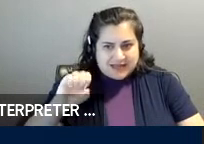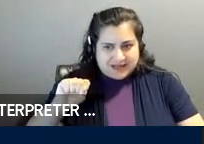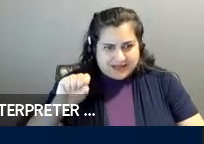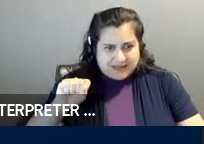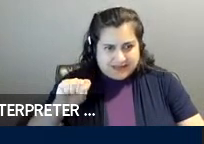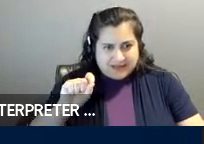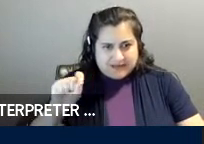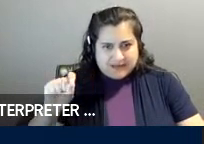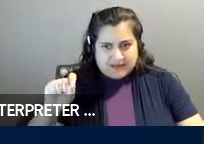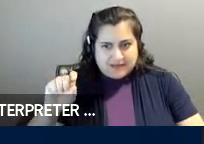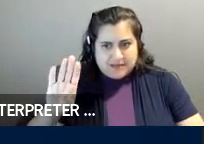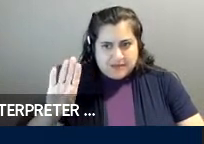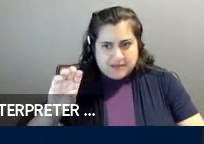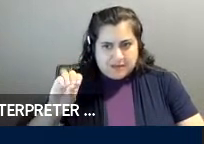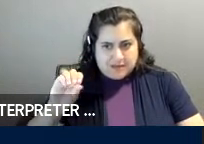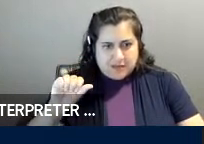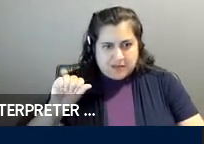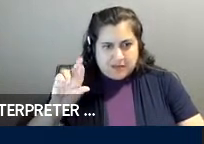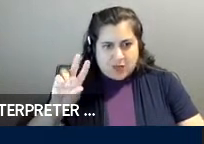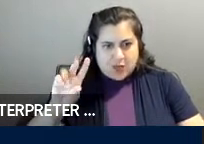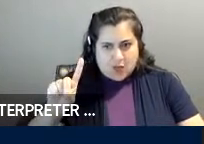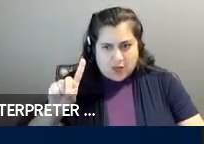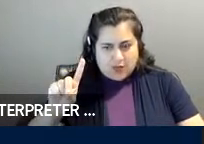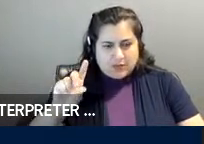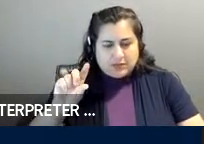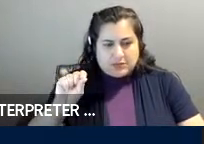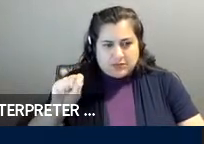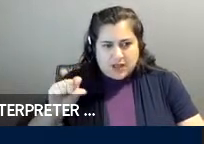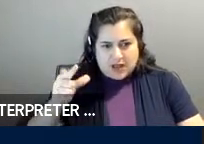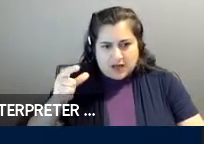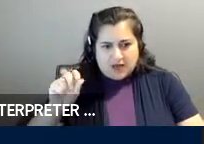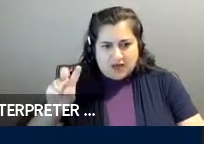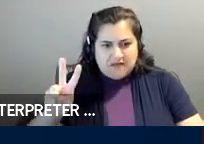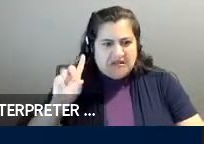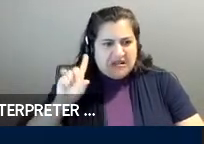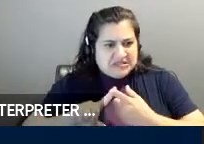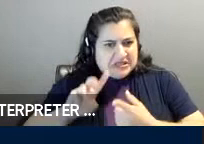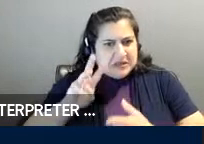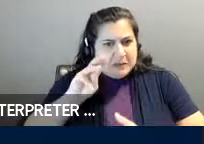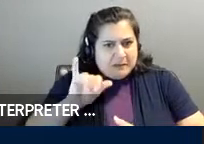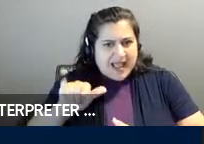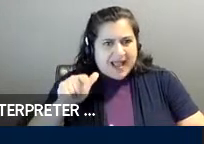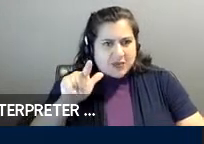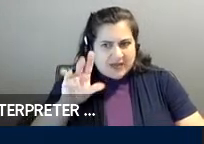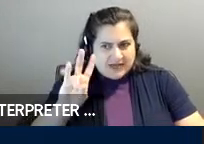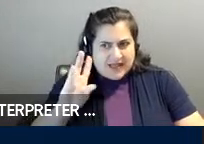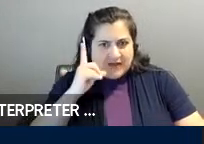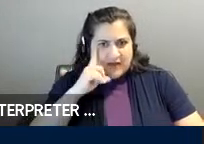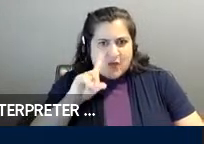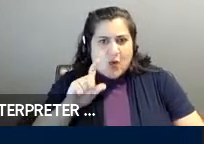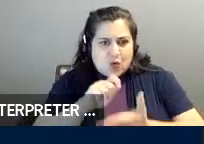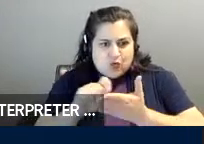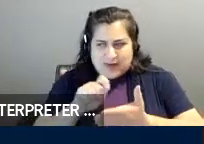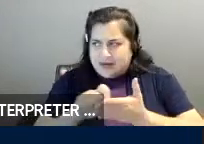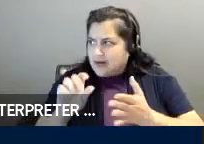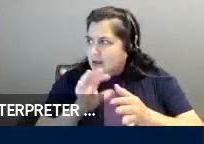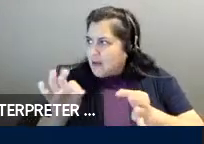All right, so I'm going to go ahead and leave it open for just a minute to see if we have